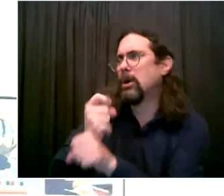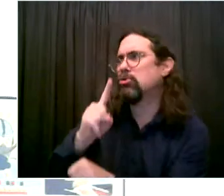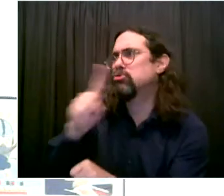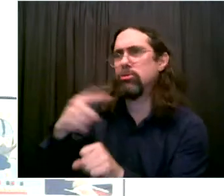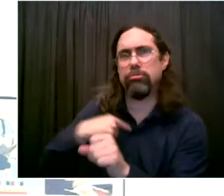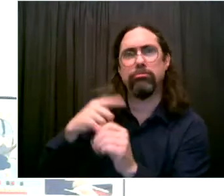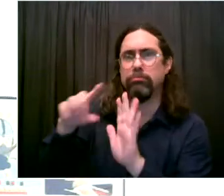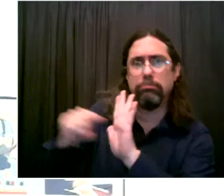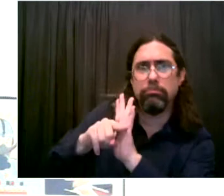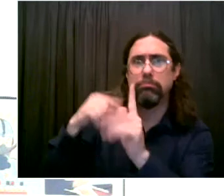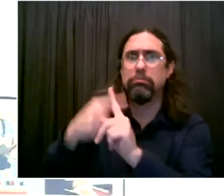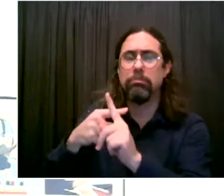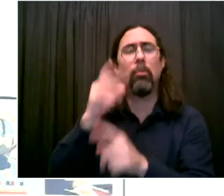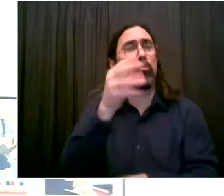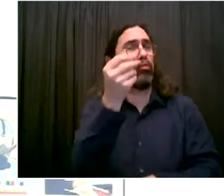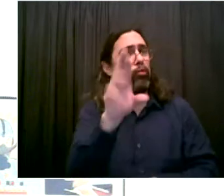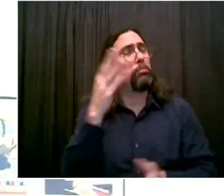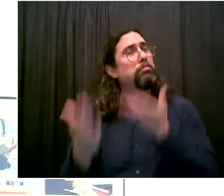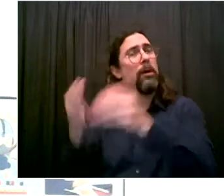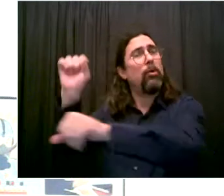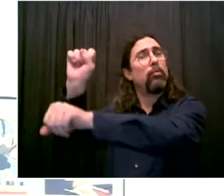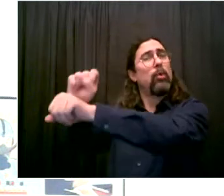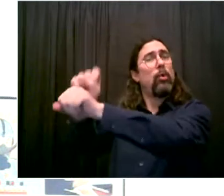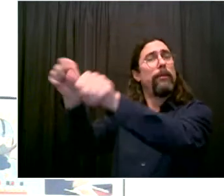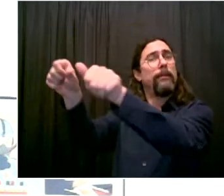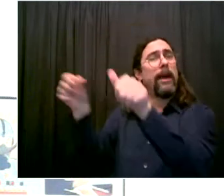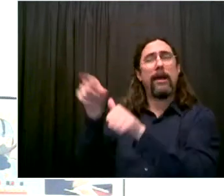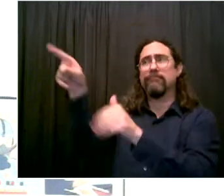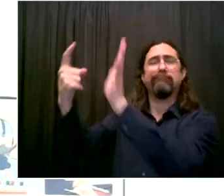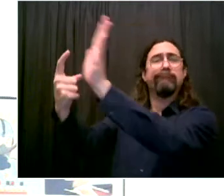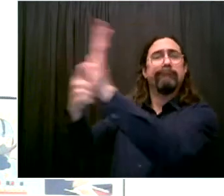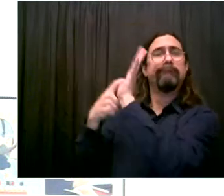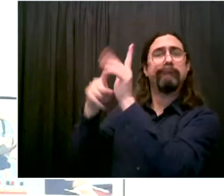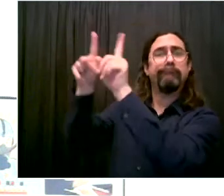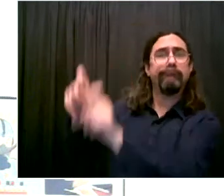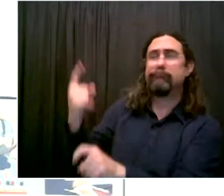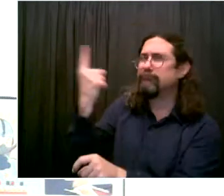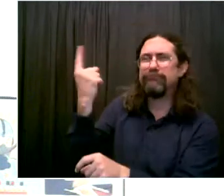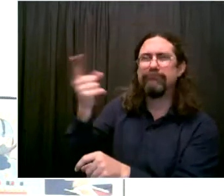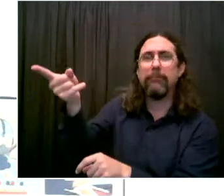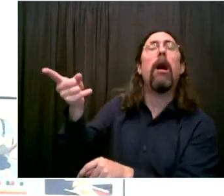SO WE DO EXPECT THAT LEVEL OF TESTING THAT WE HAD SUSTAINED OVER THE LAST